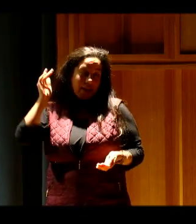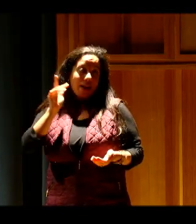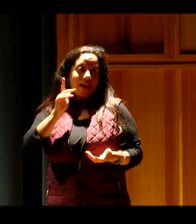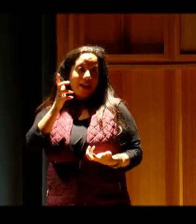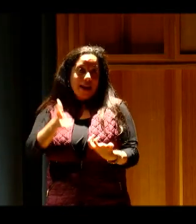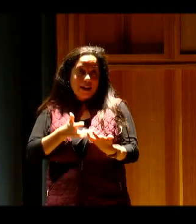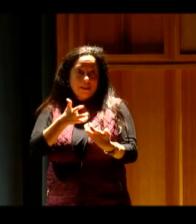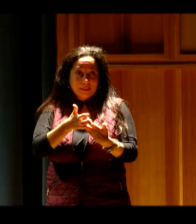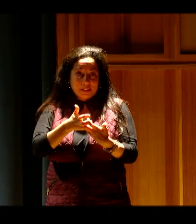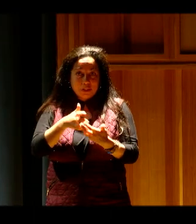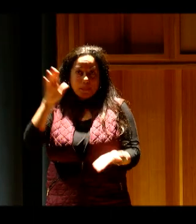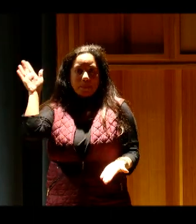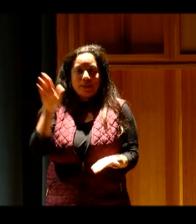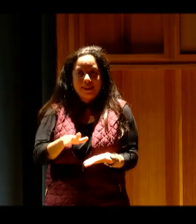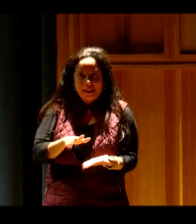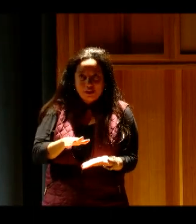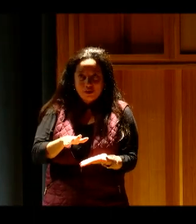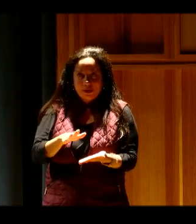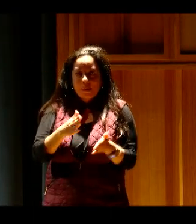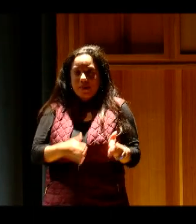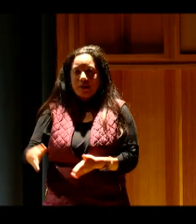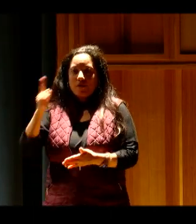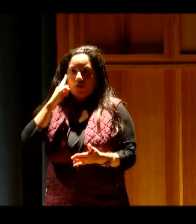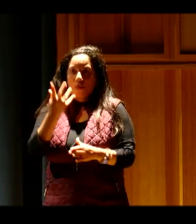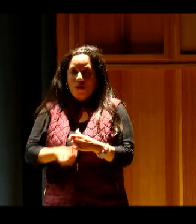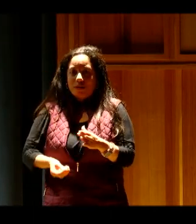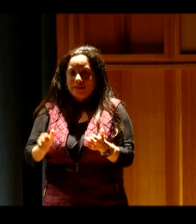planning for loss and damage, and building capacity and ambition.